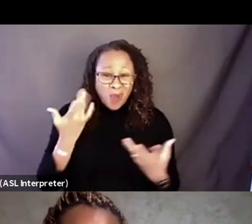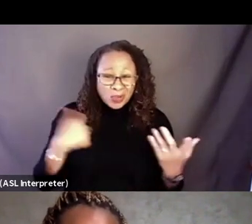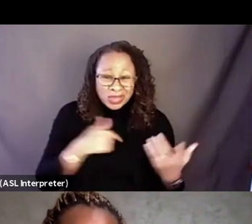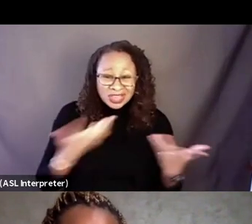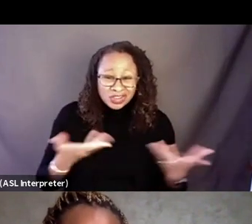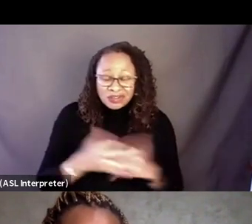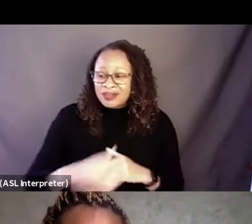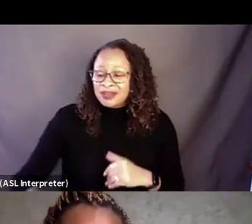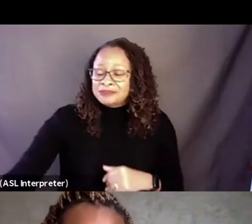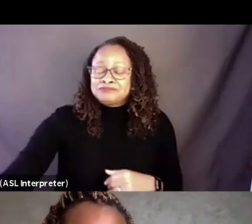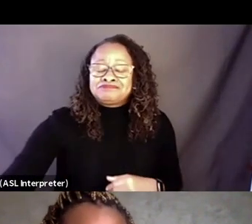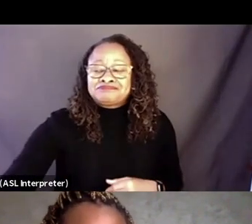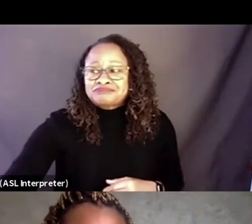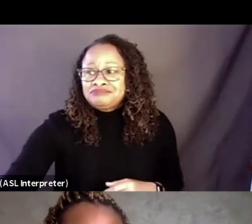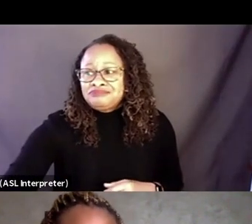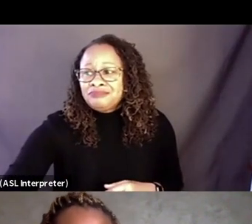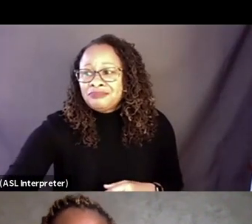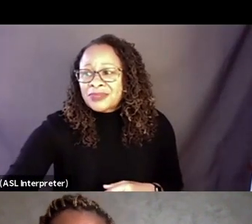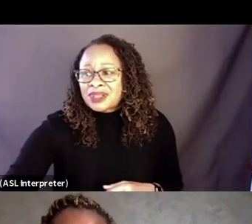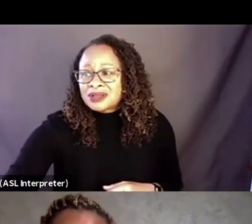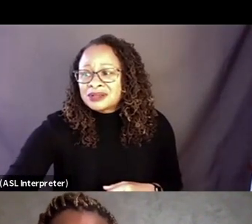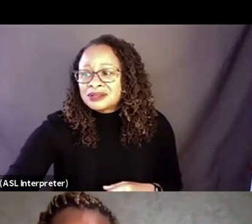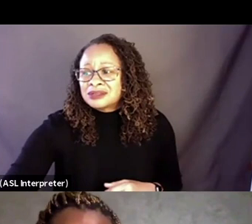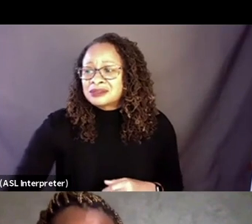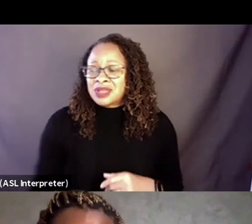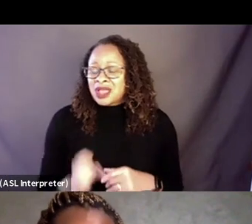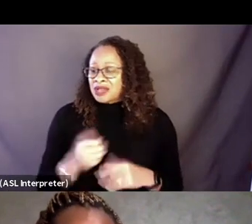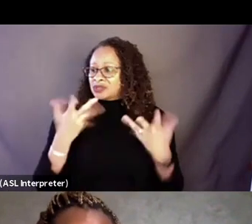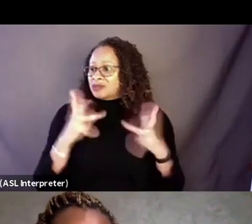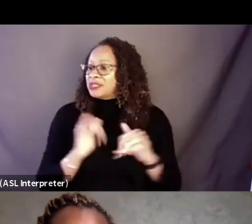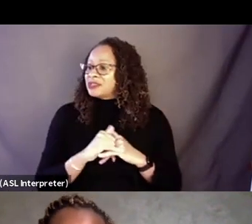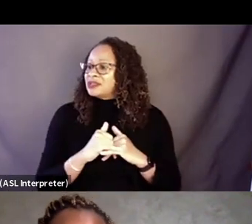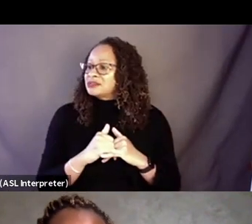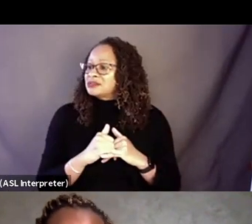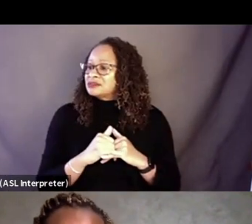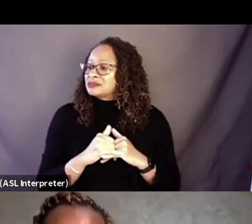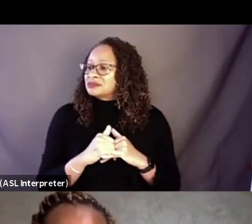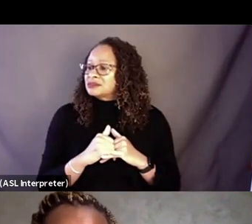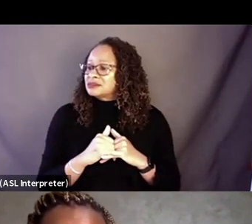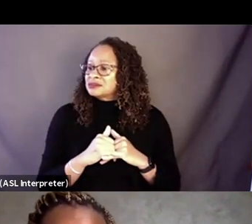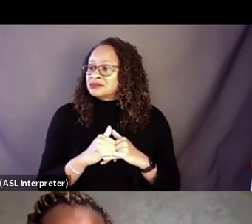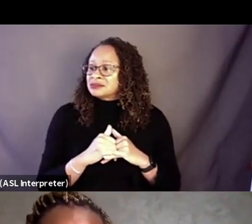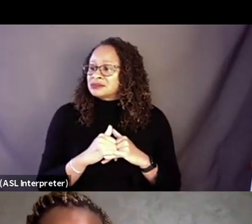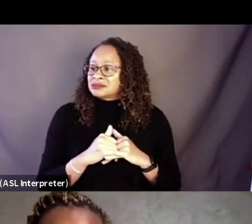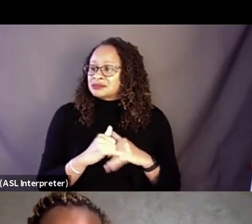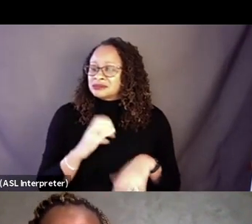Us Kenyans who have never competed a feature why are we here pitching with people who have won Oscars